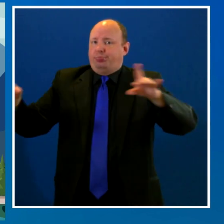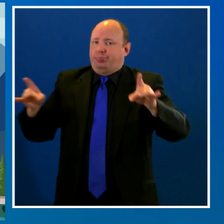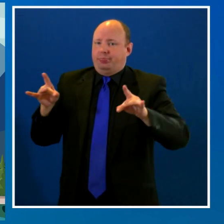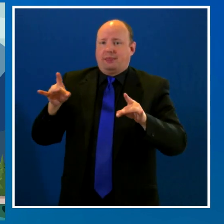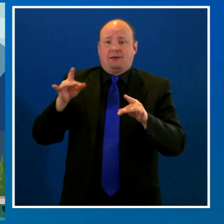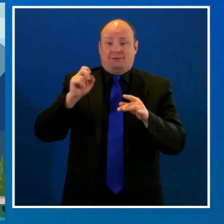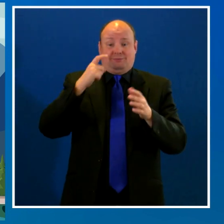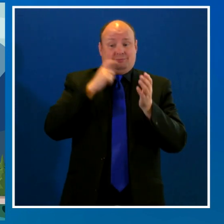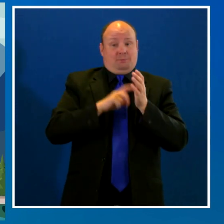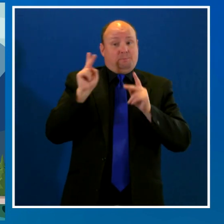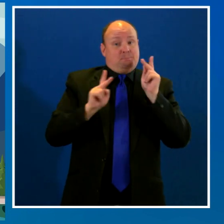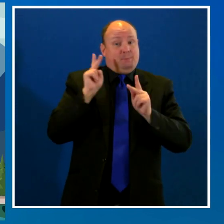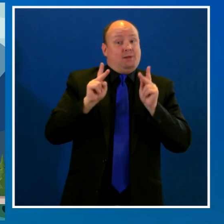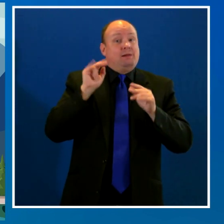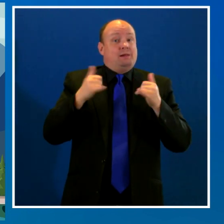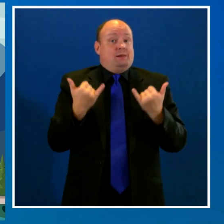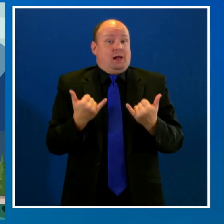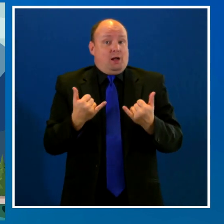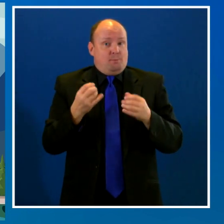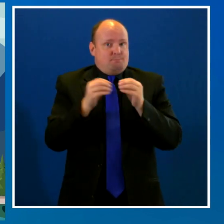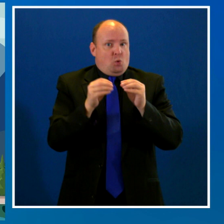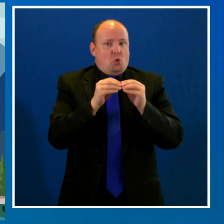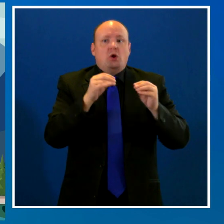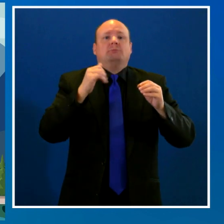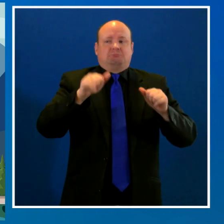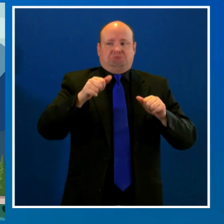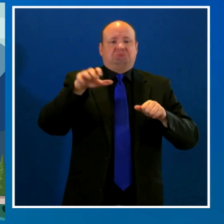motivated to get tested and seeking vaccinations.